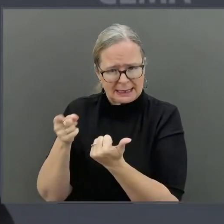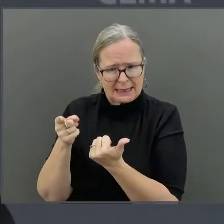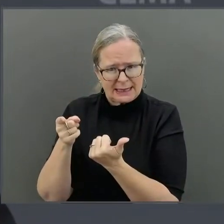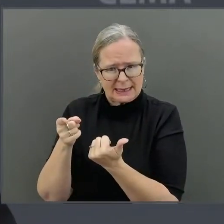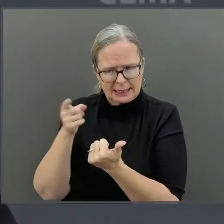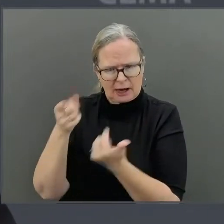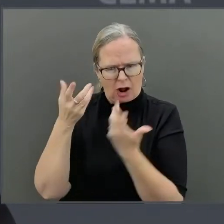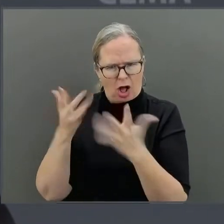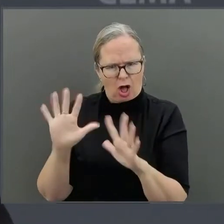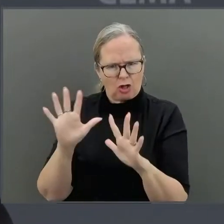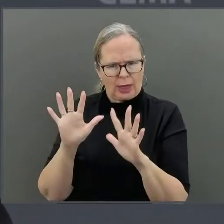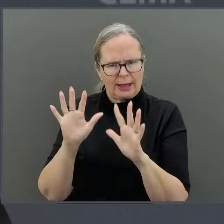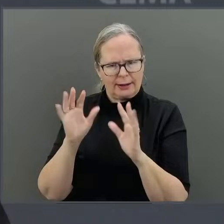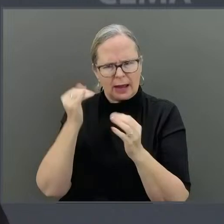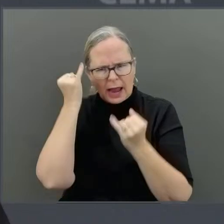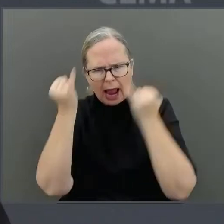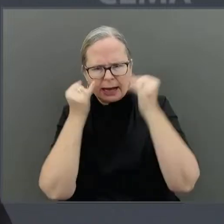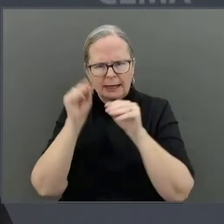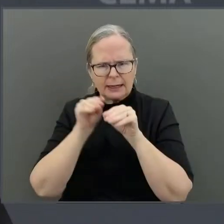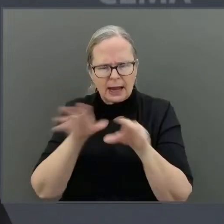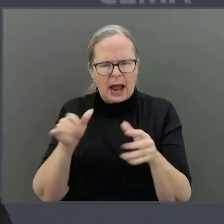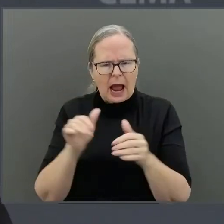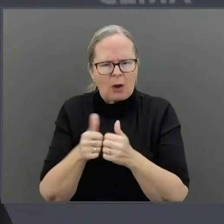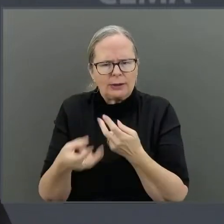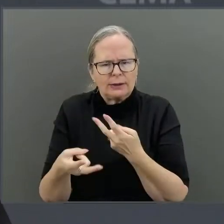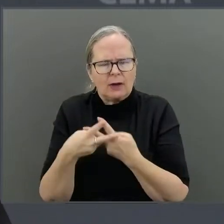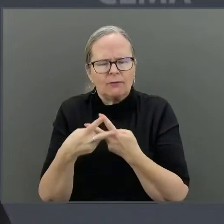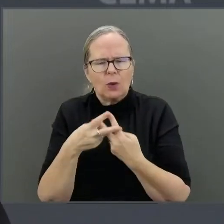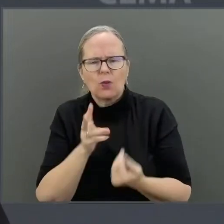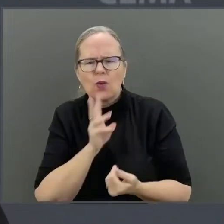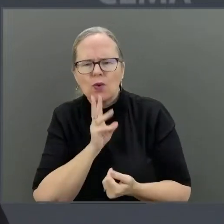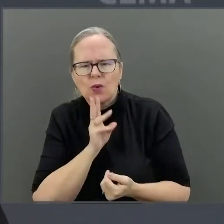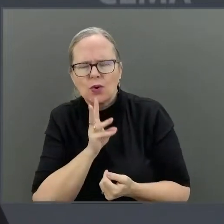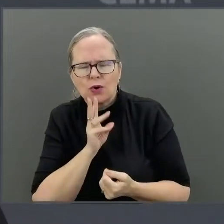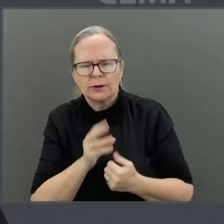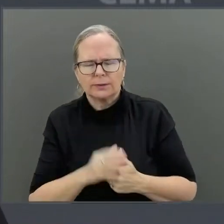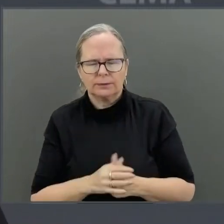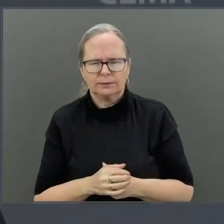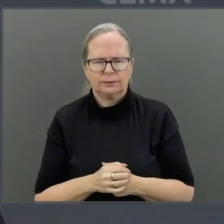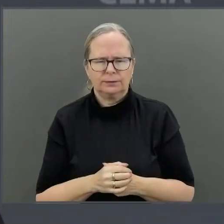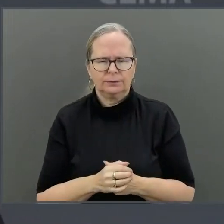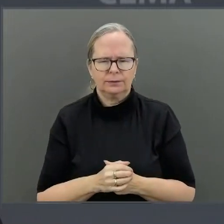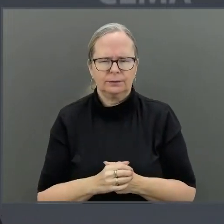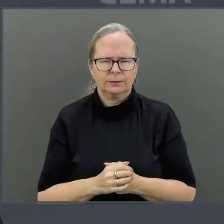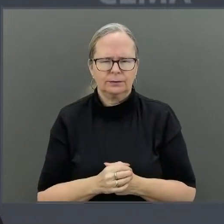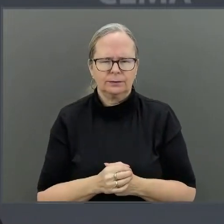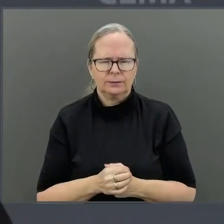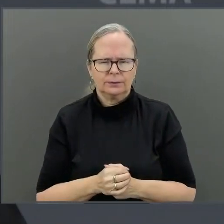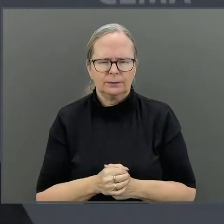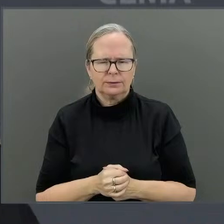to the DA set daily status updates for 311 and bylaw I have been asked about tracking